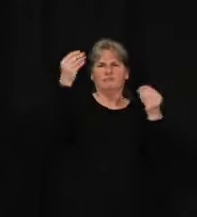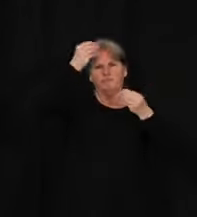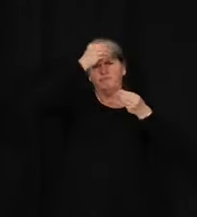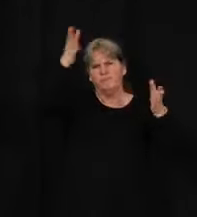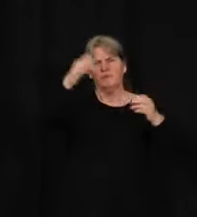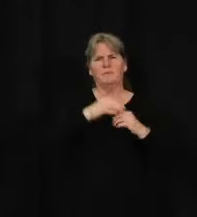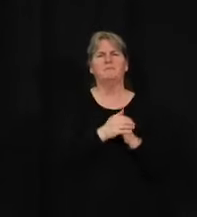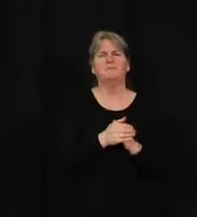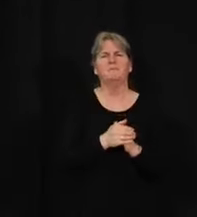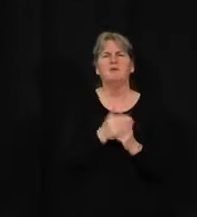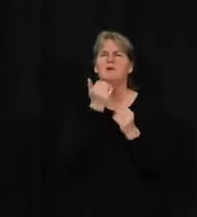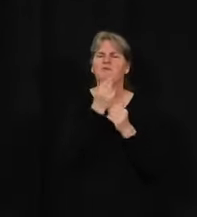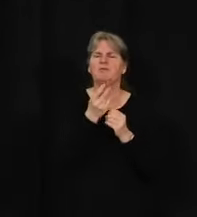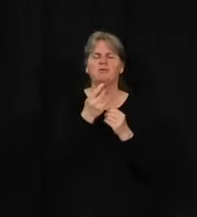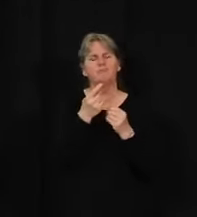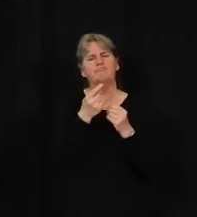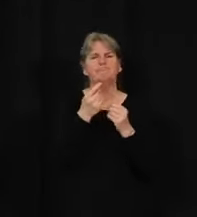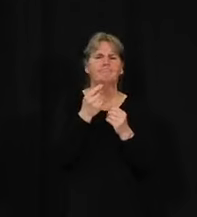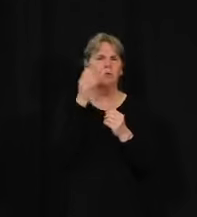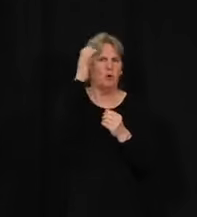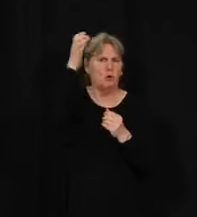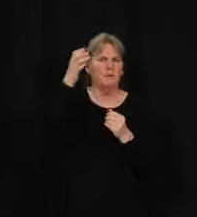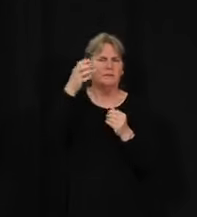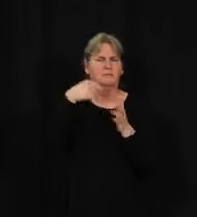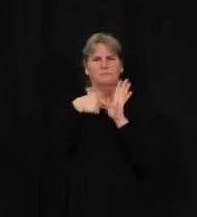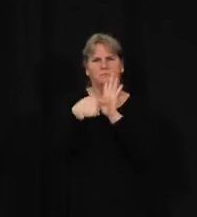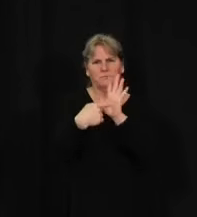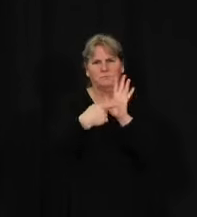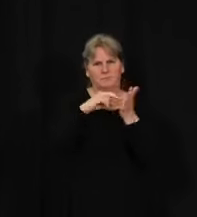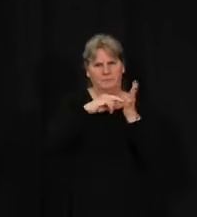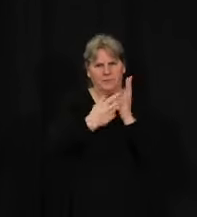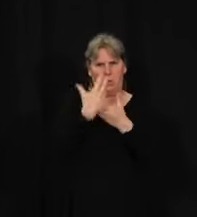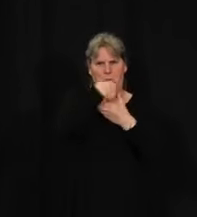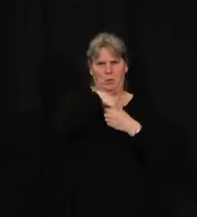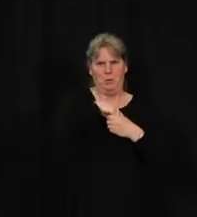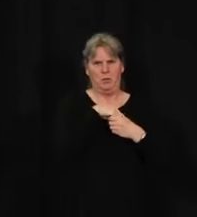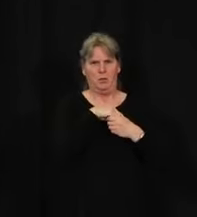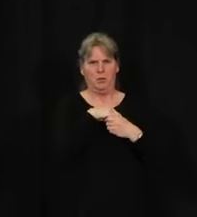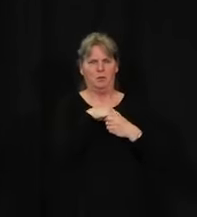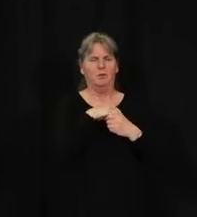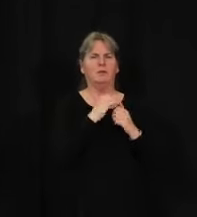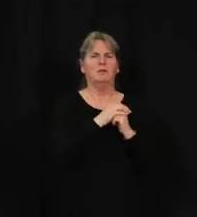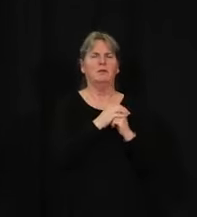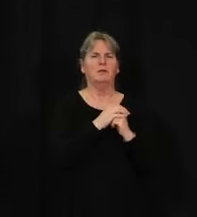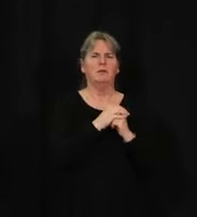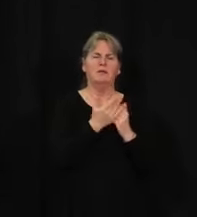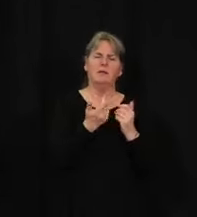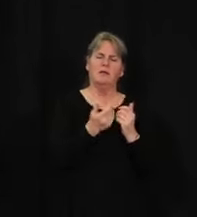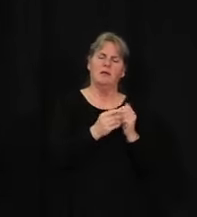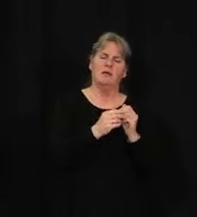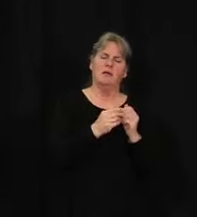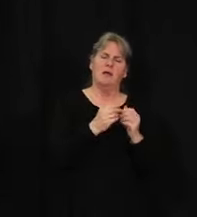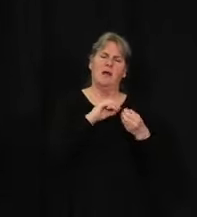Keep in mind there are a few key principles about modelling. We should remember what modelling can show us.